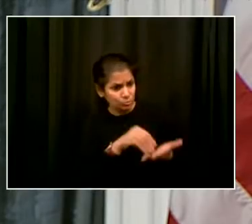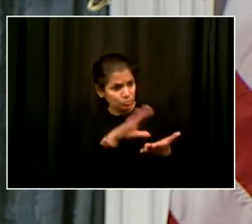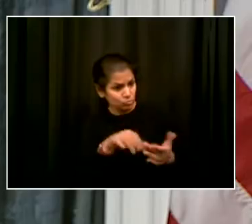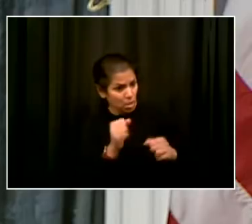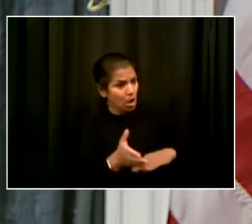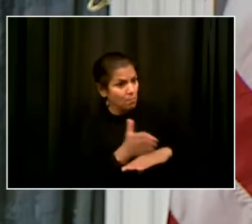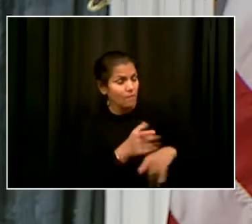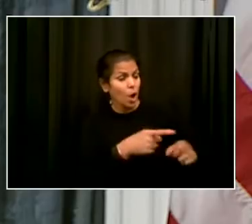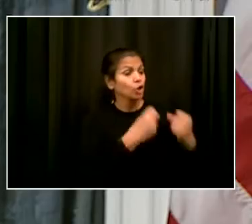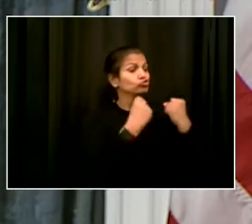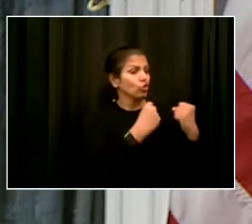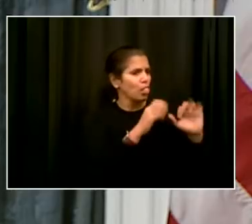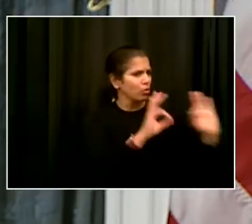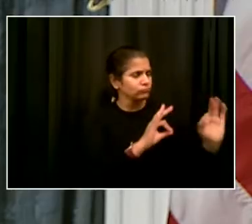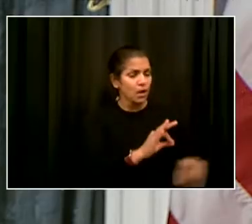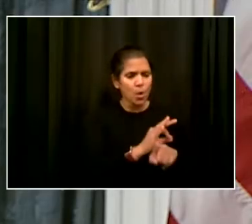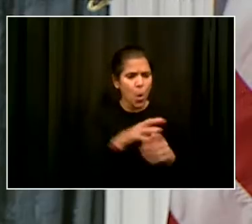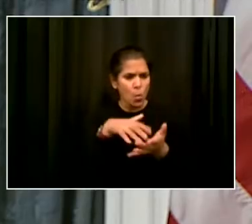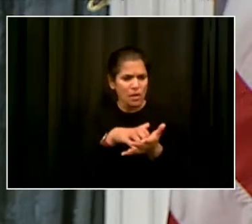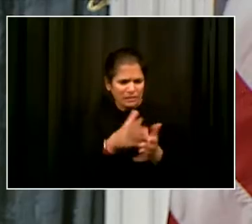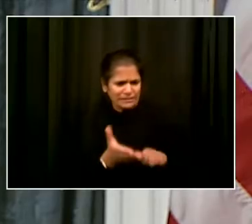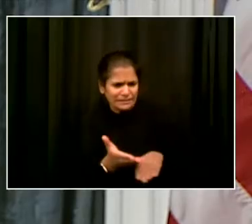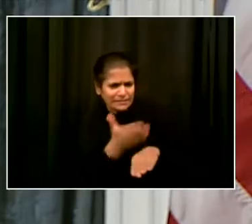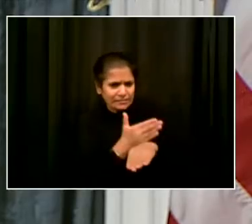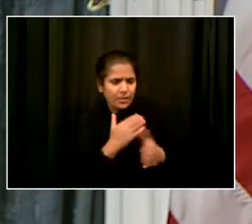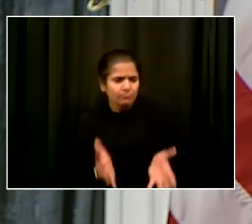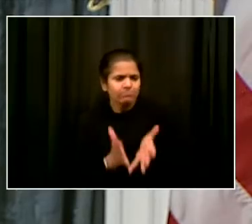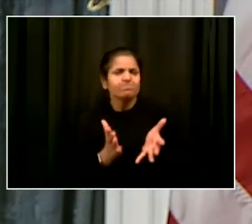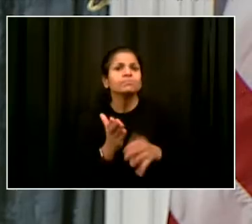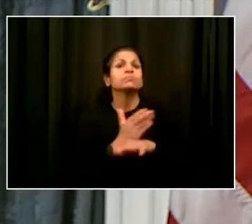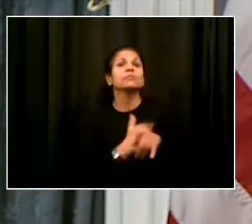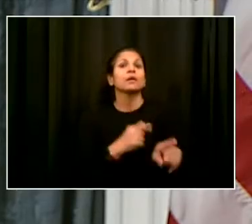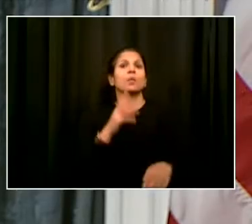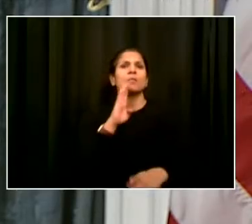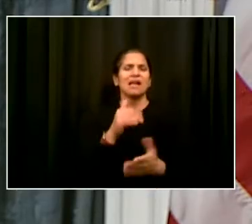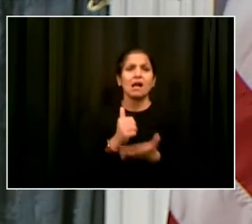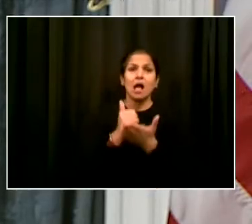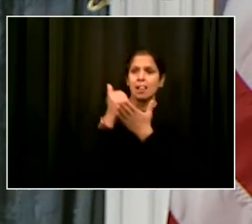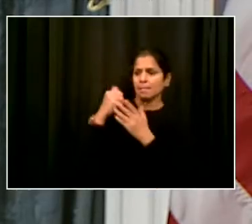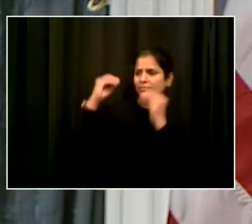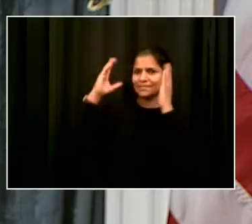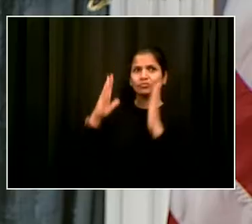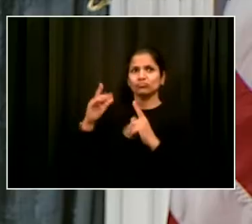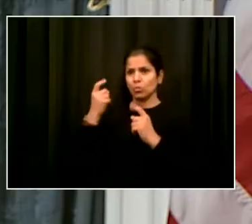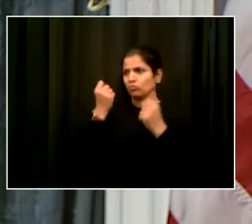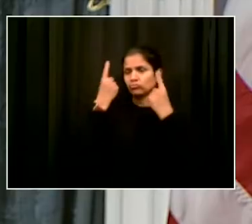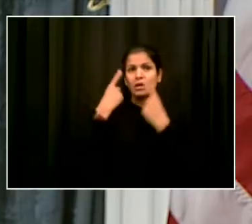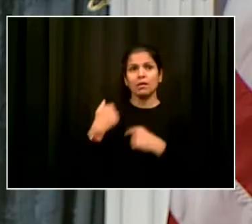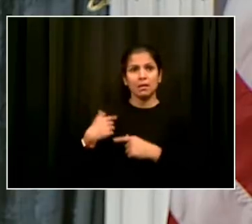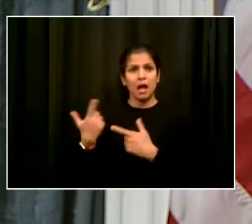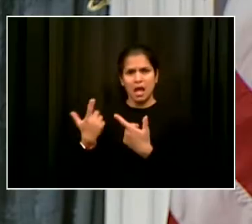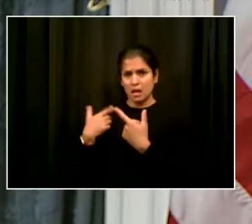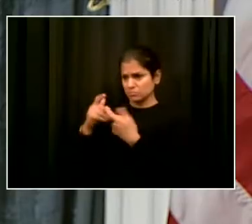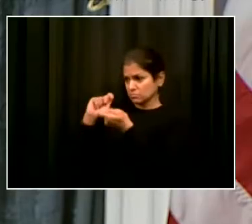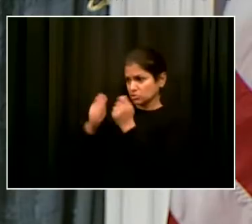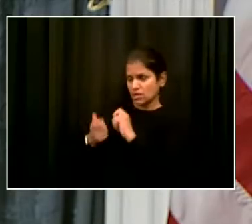INFORMATION THAT IS GATHERED, TEACHERS CAN USE THAT INFORMATION TO MAKE DECISIONS ABOUT WHERE THEY NEED